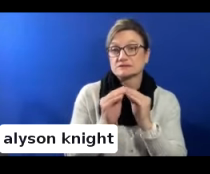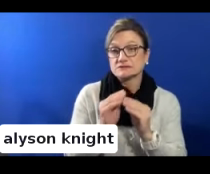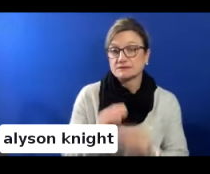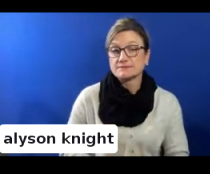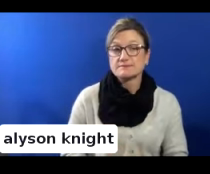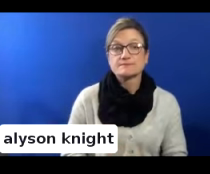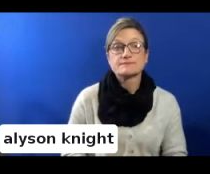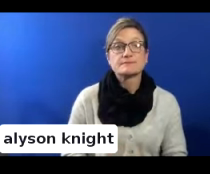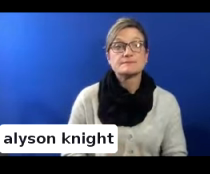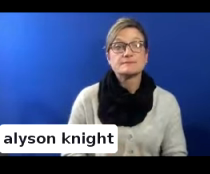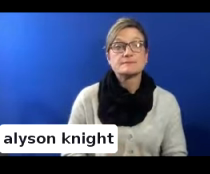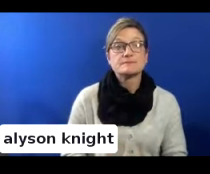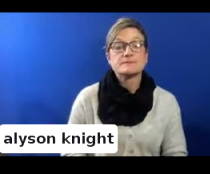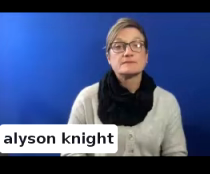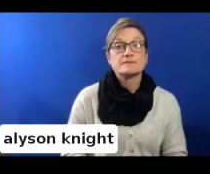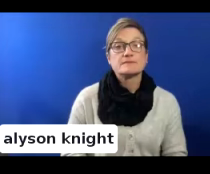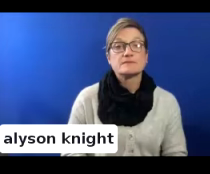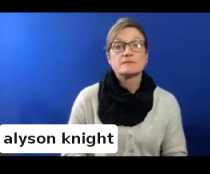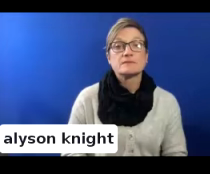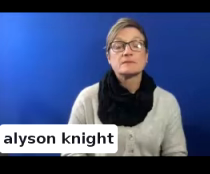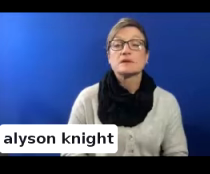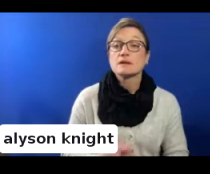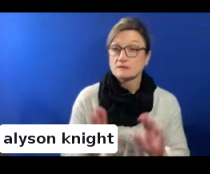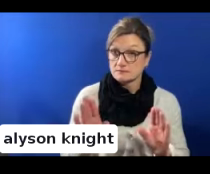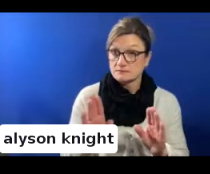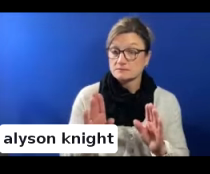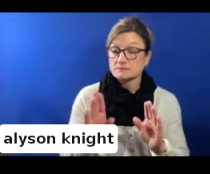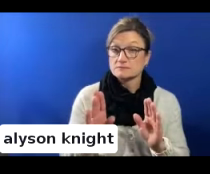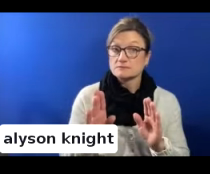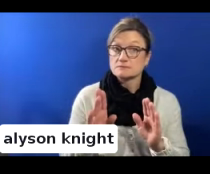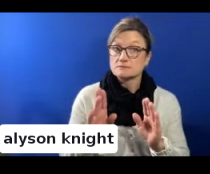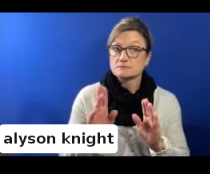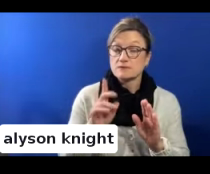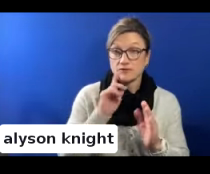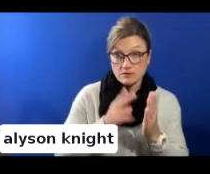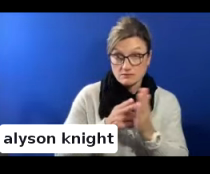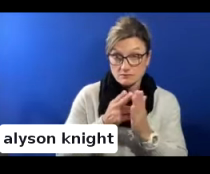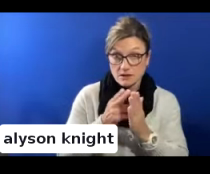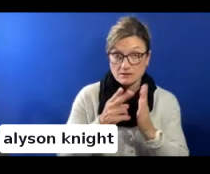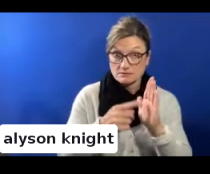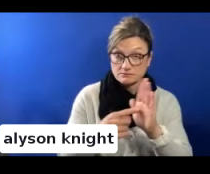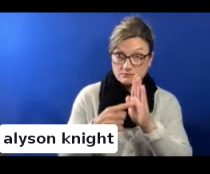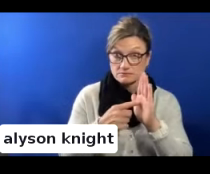And to be absolutely transparent, this expense file continues to